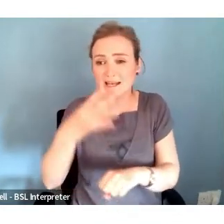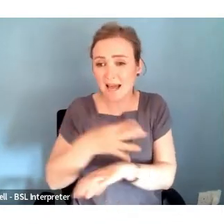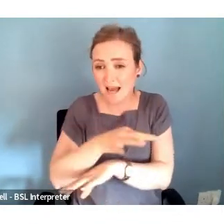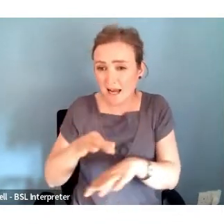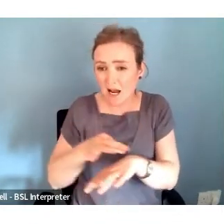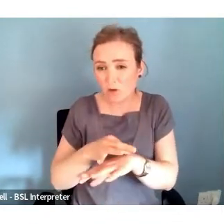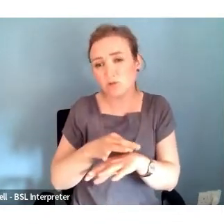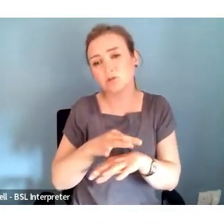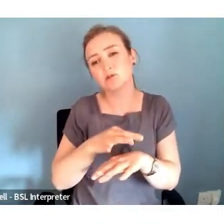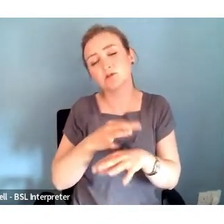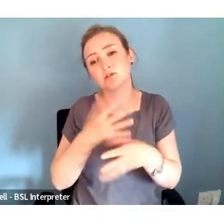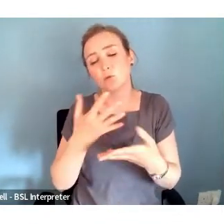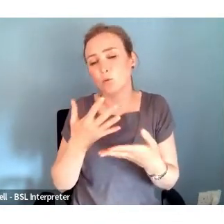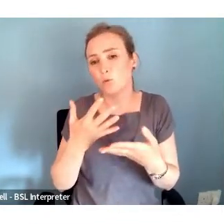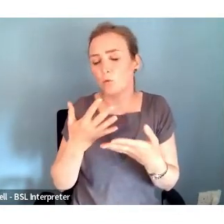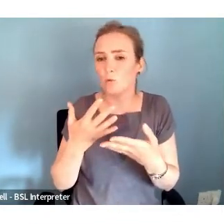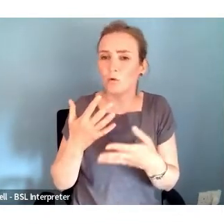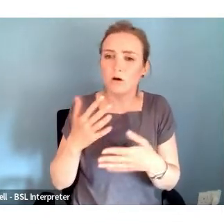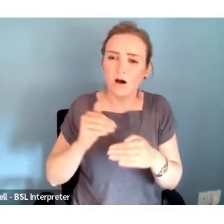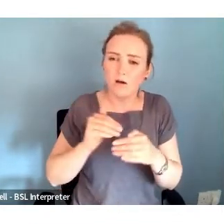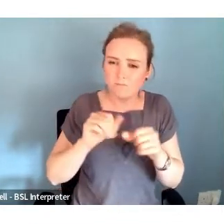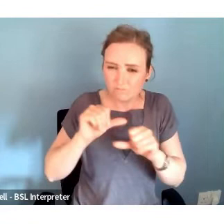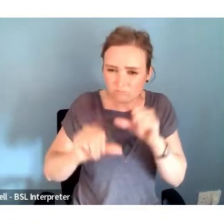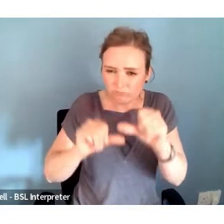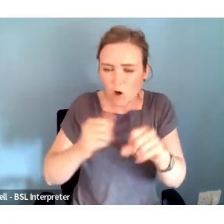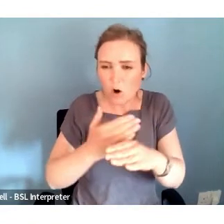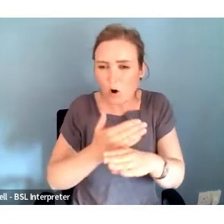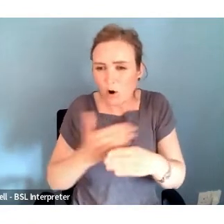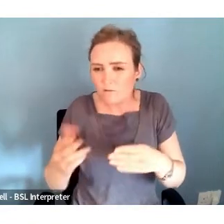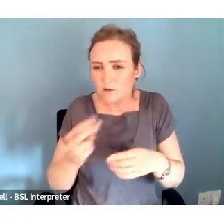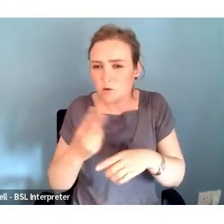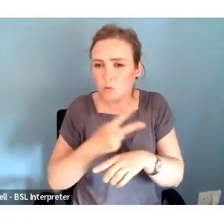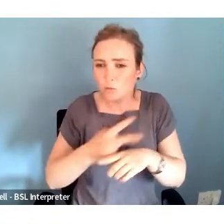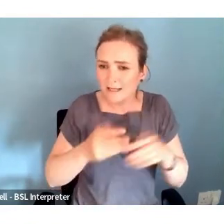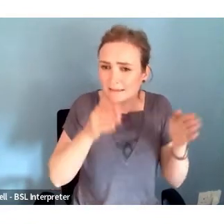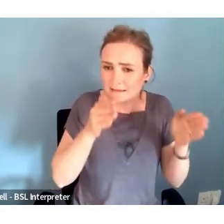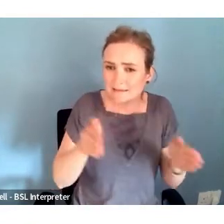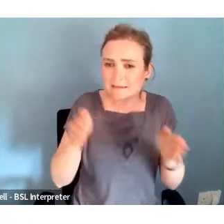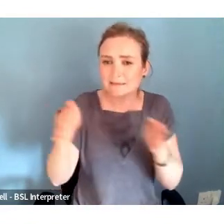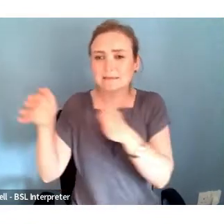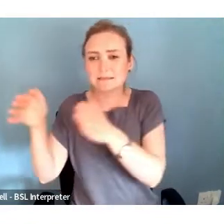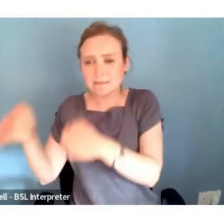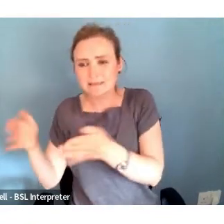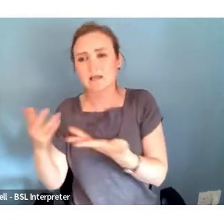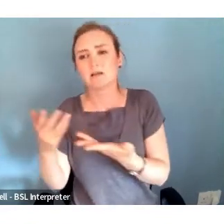always open to job shares. So it is something that we really promote in